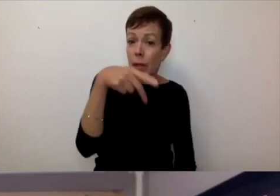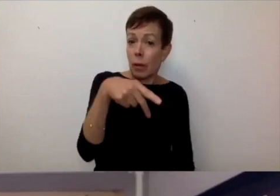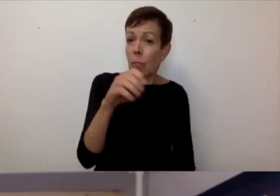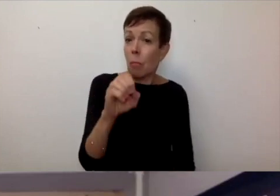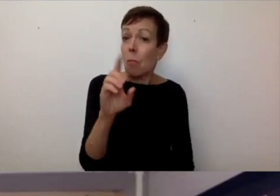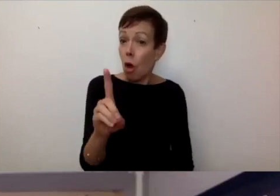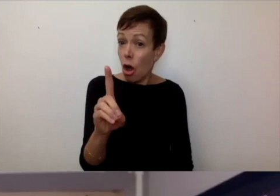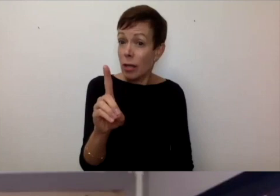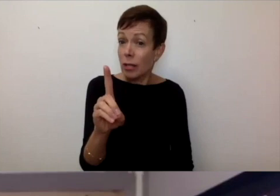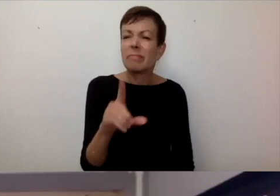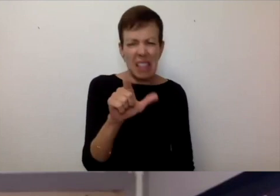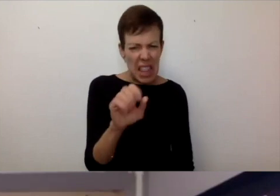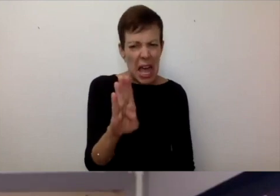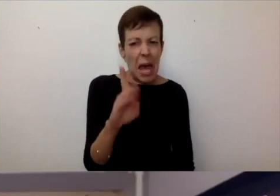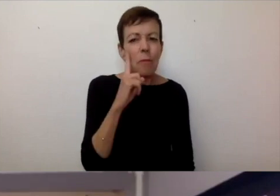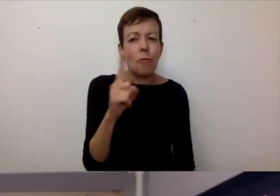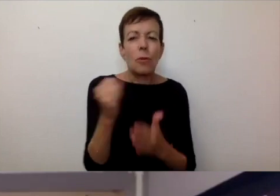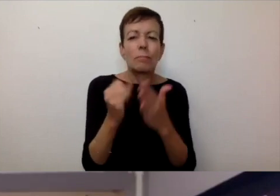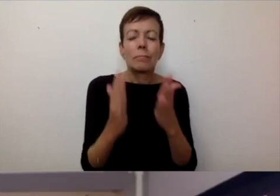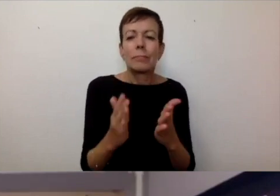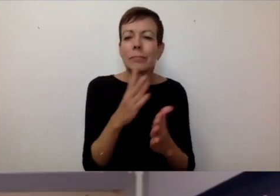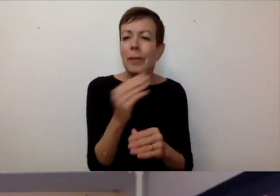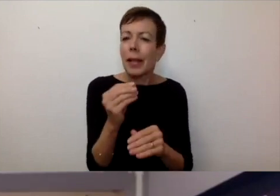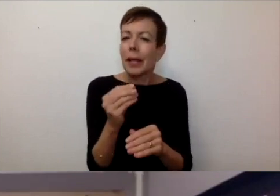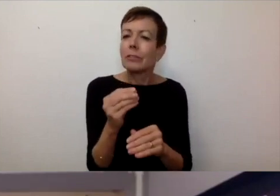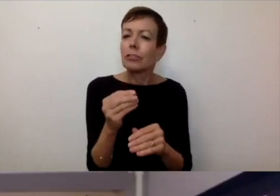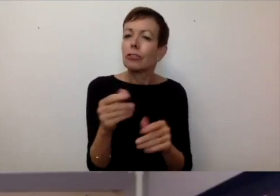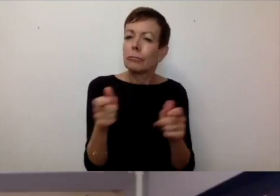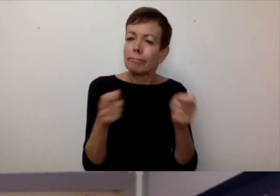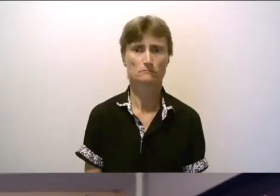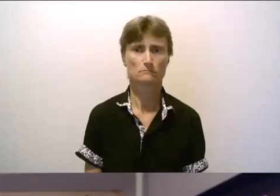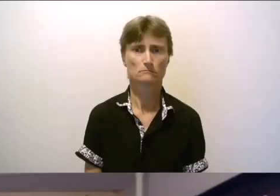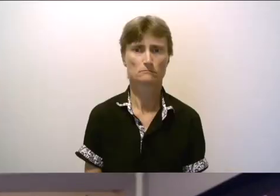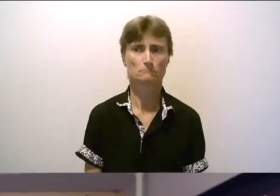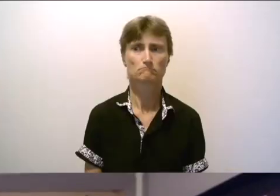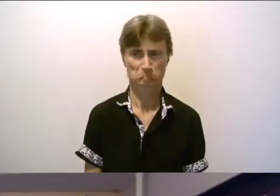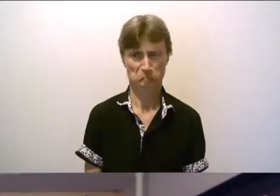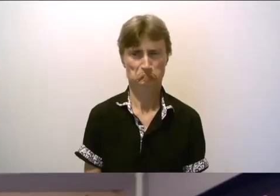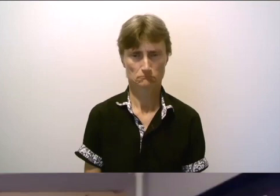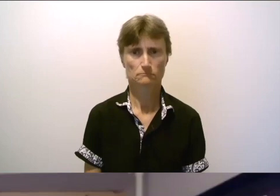company in vancouver please welcome jd to your screens jd